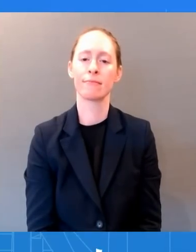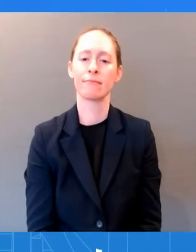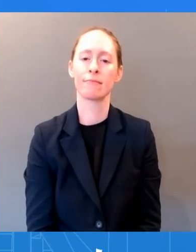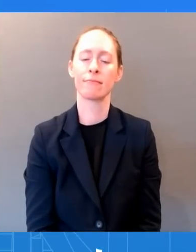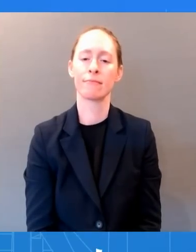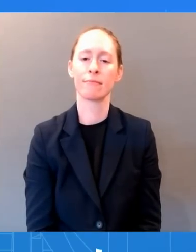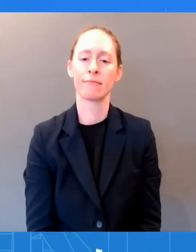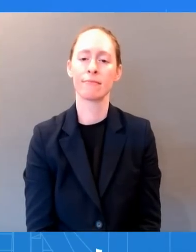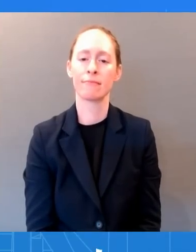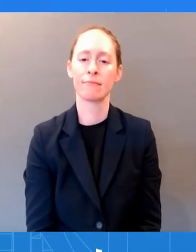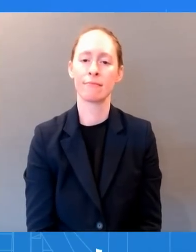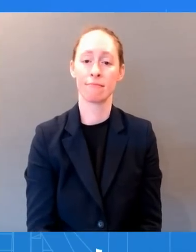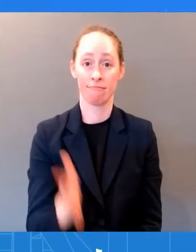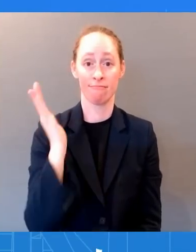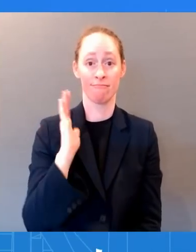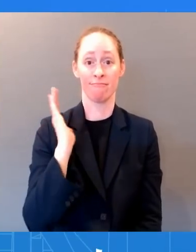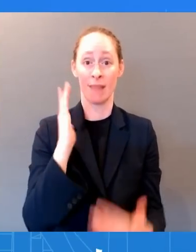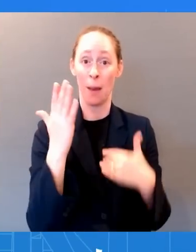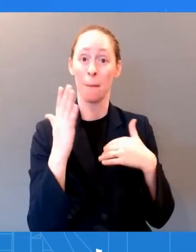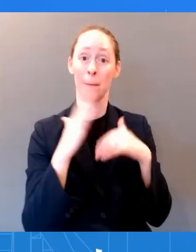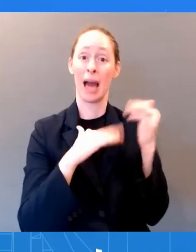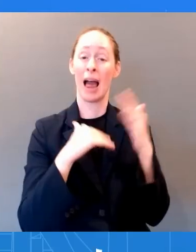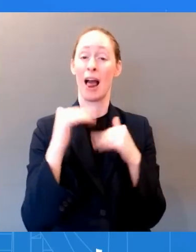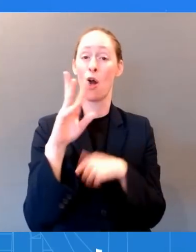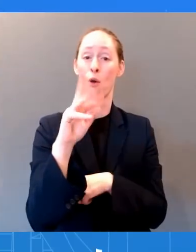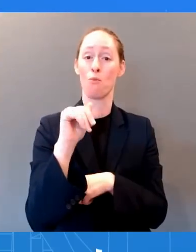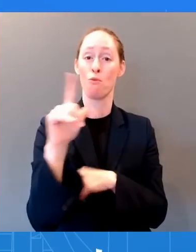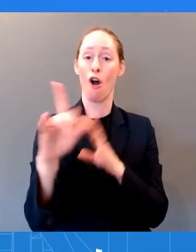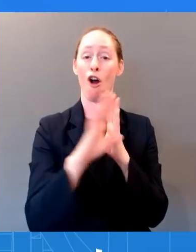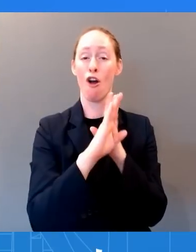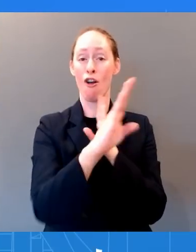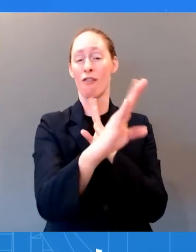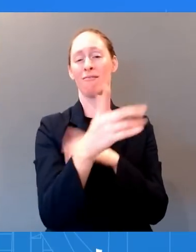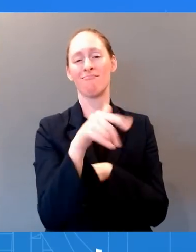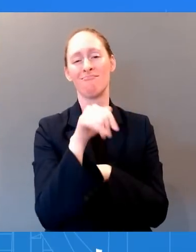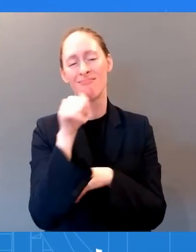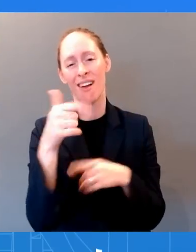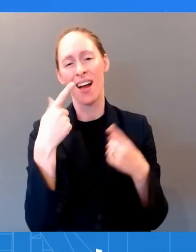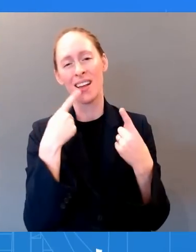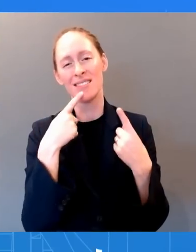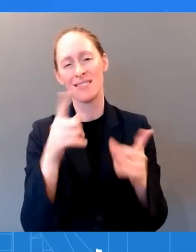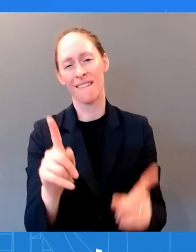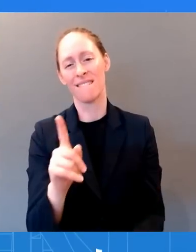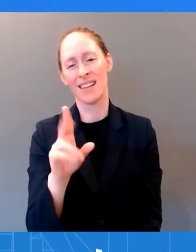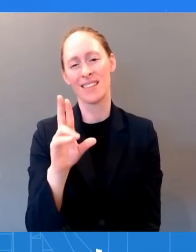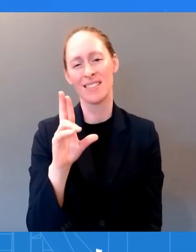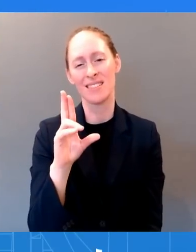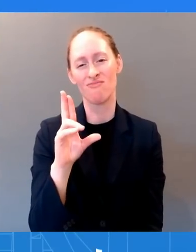in the four years. And they also, by talking about building a wall -- which would have taken billions of dollars from veterans,